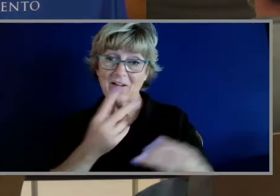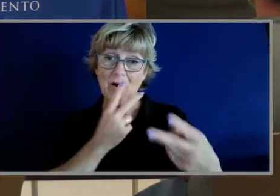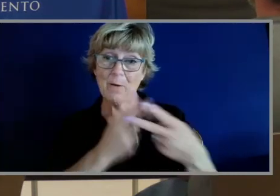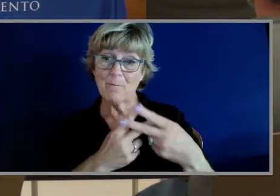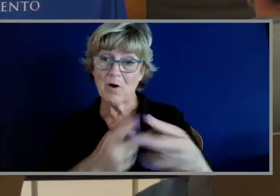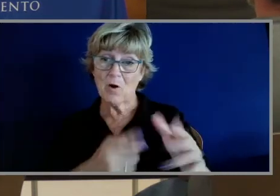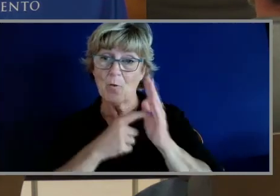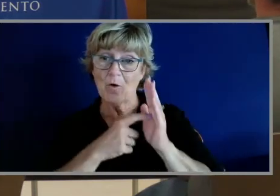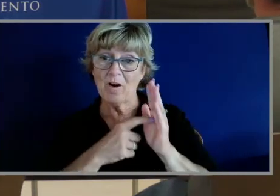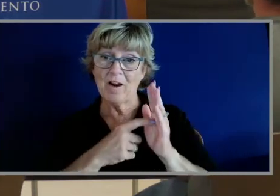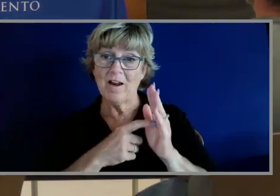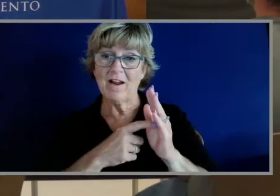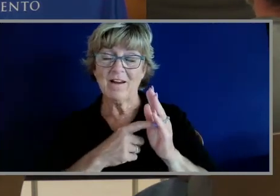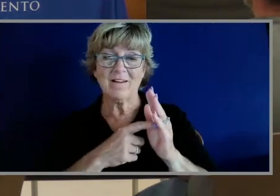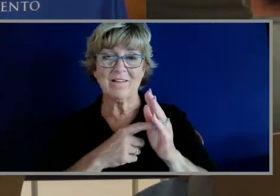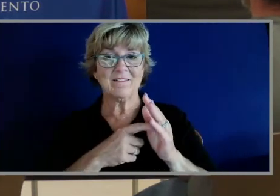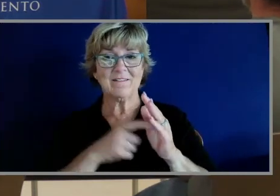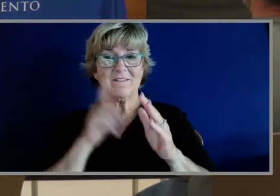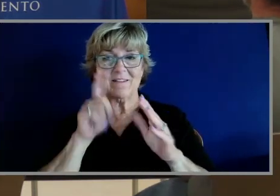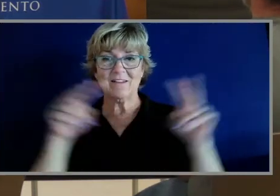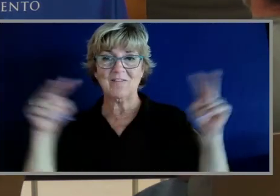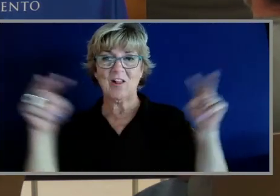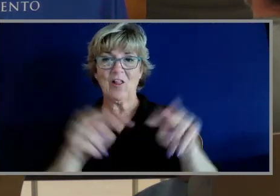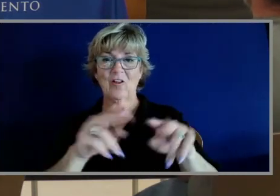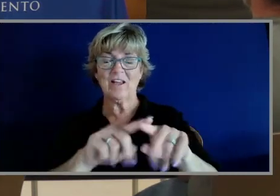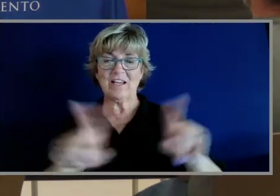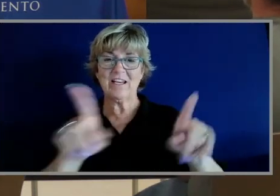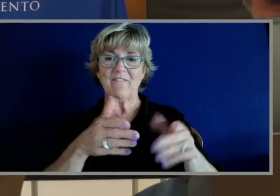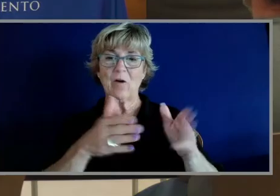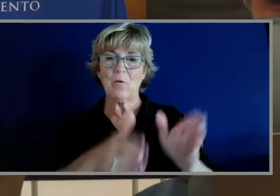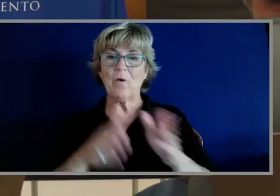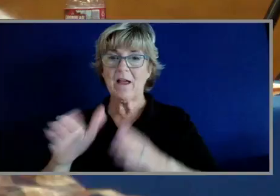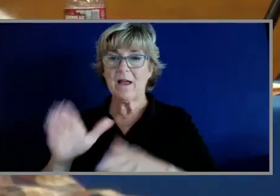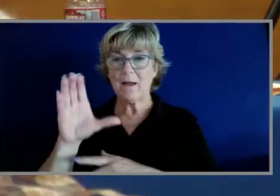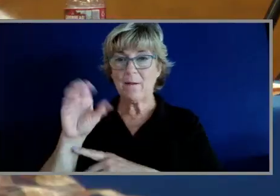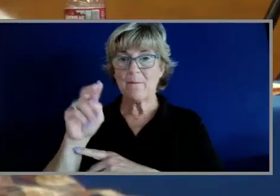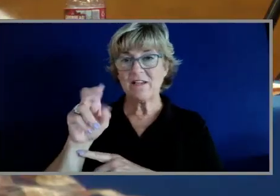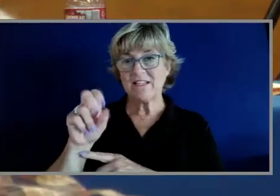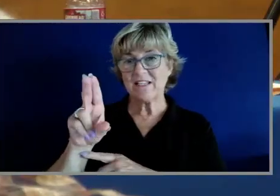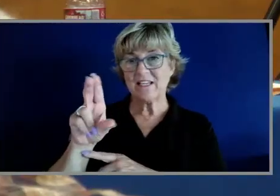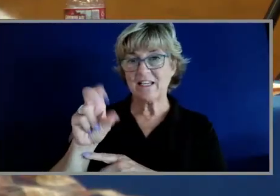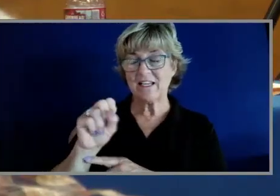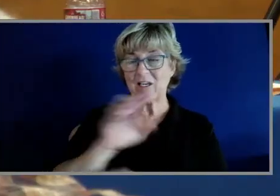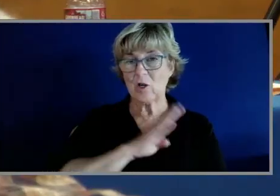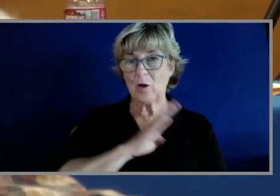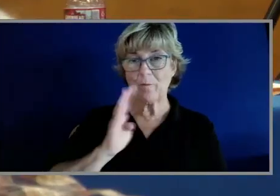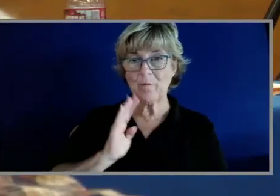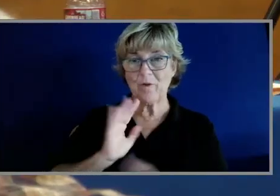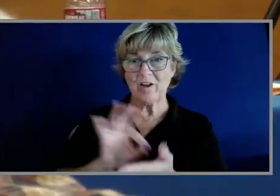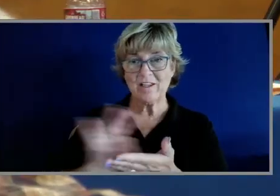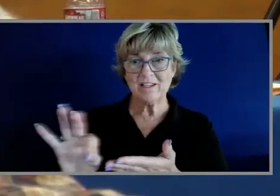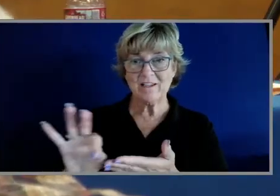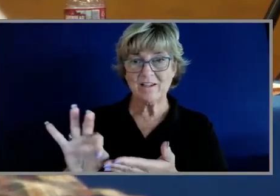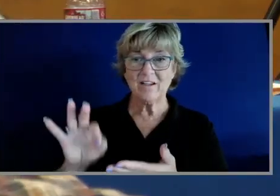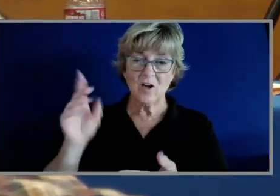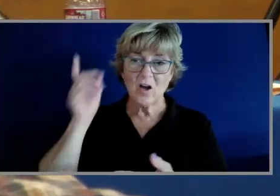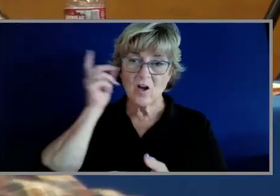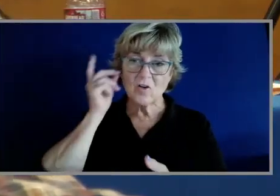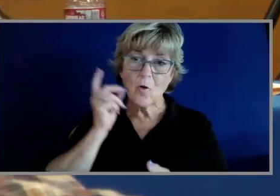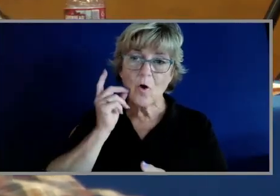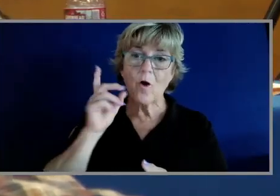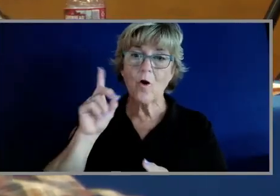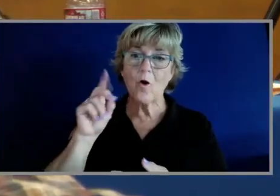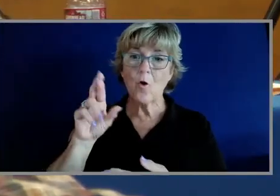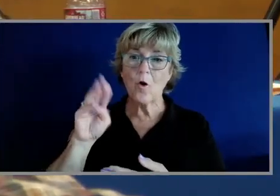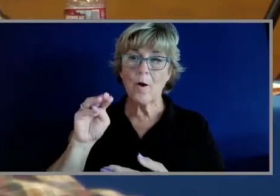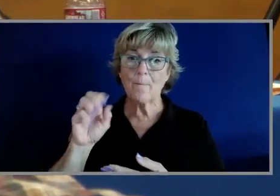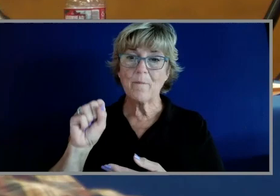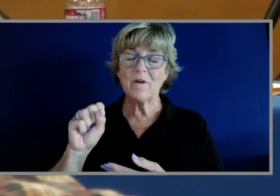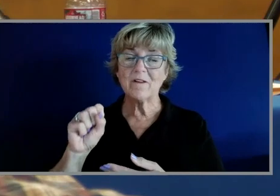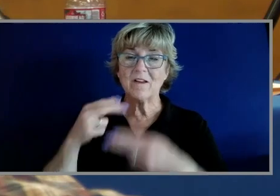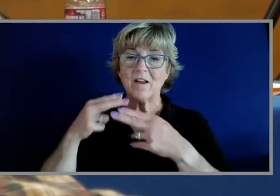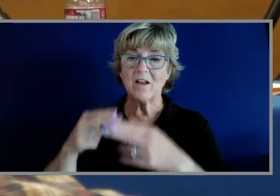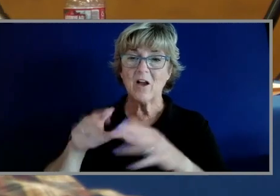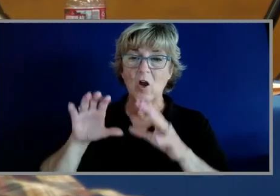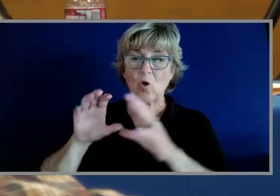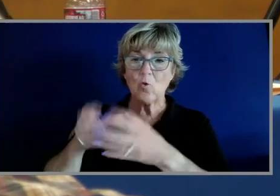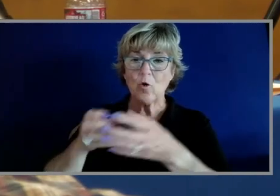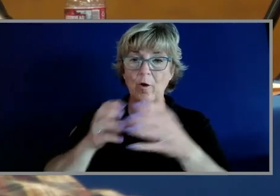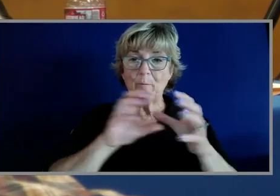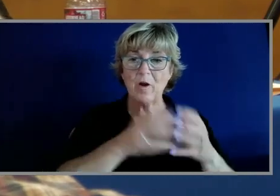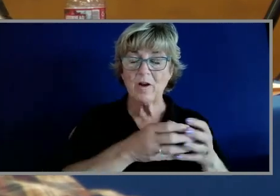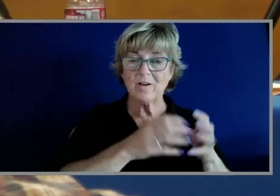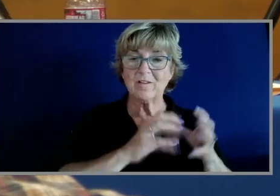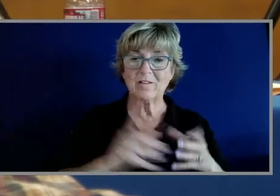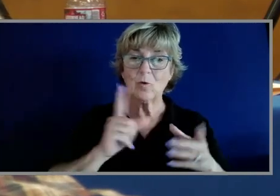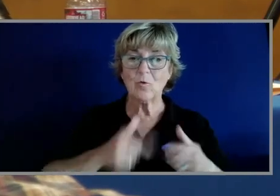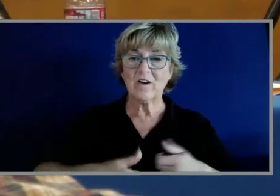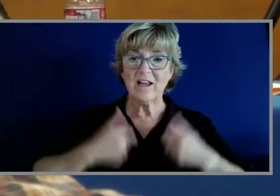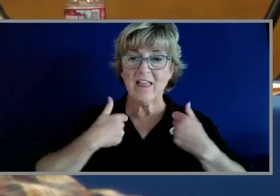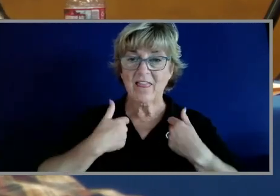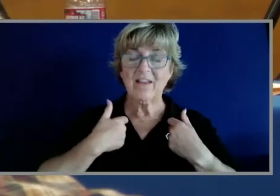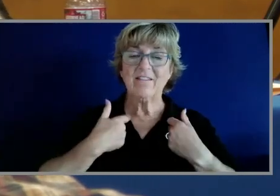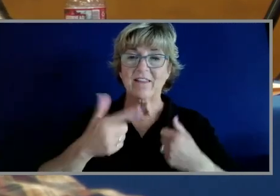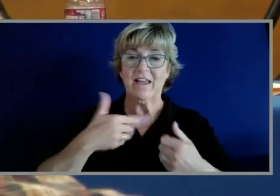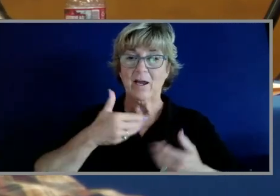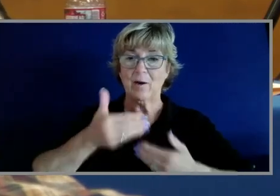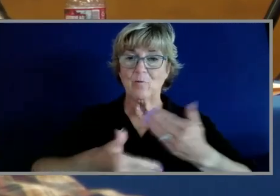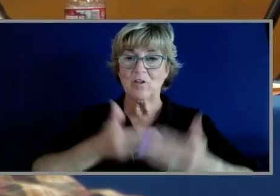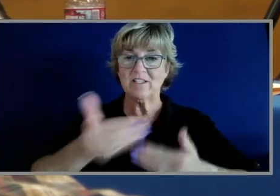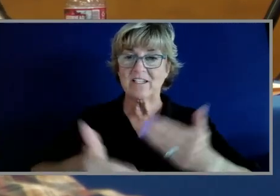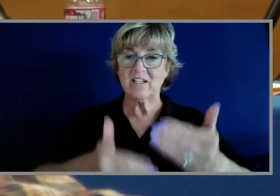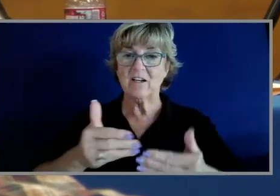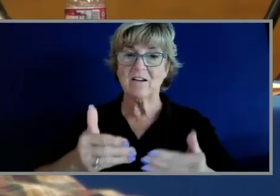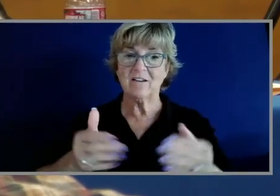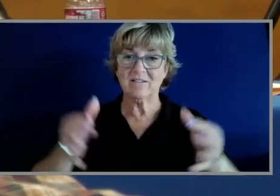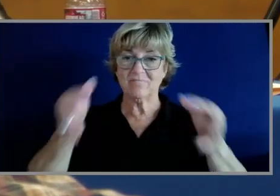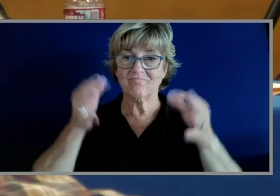Studio: analogy between the two institutions, but it says that in California The prisons are required to be treated in a